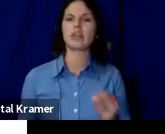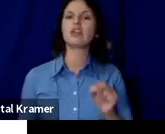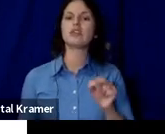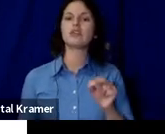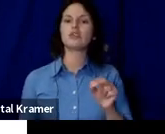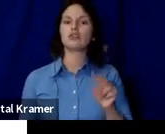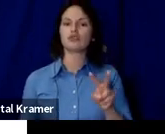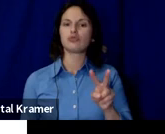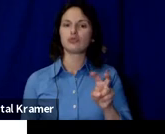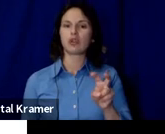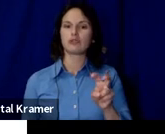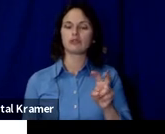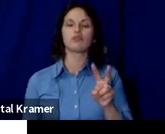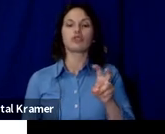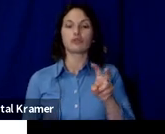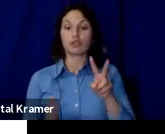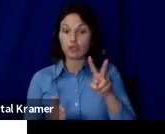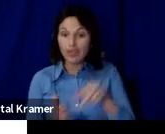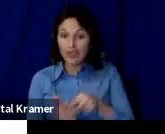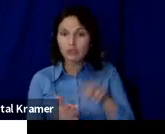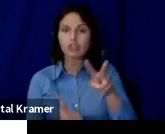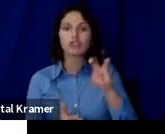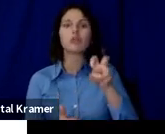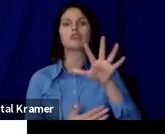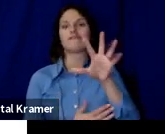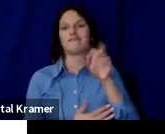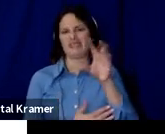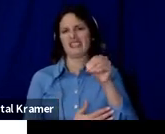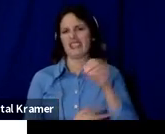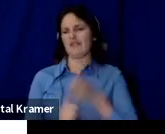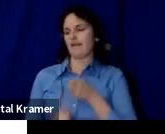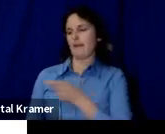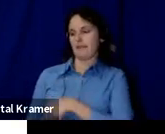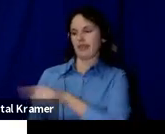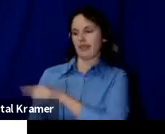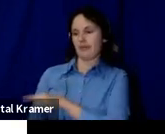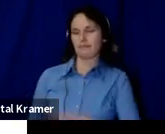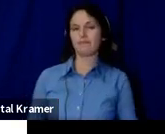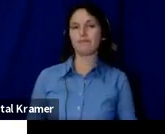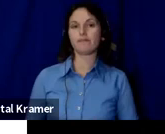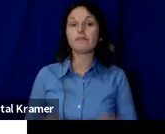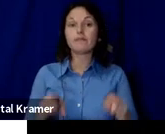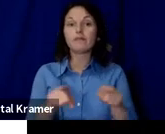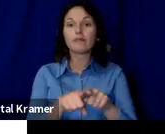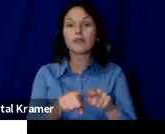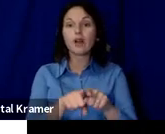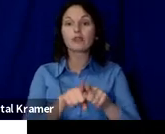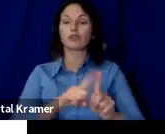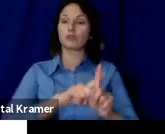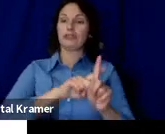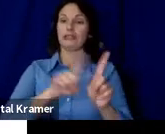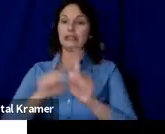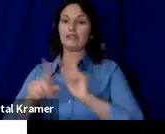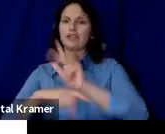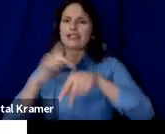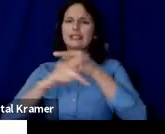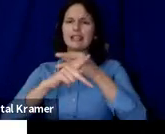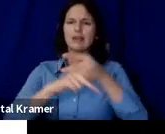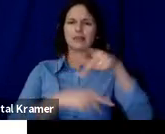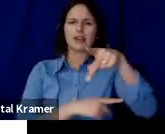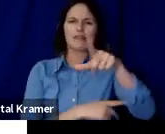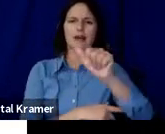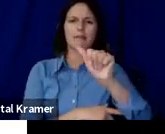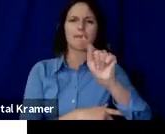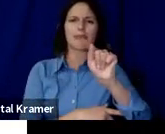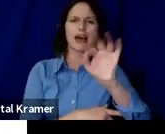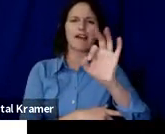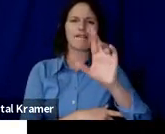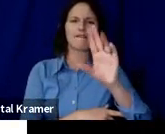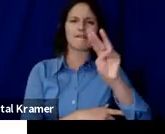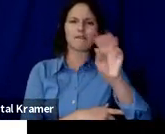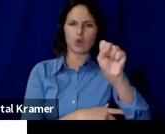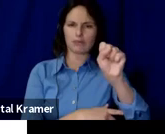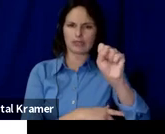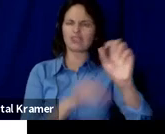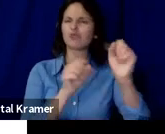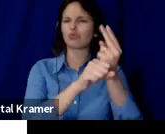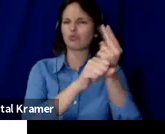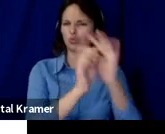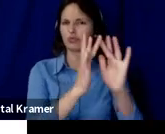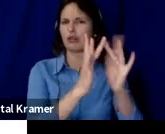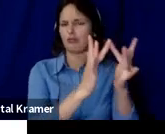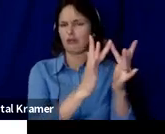There is also different types of platforms, which we will talk about, that will inform